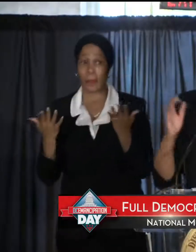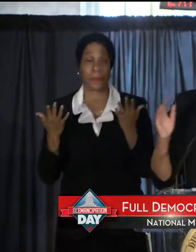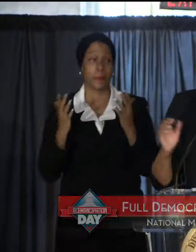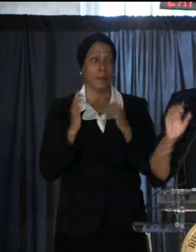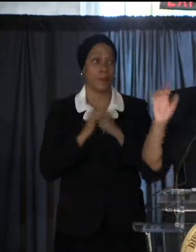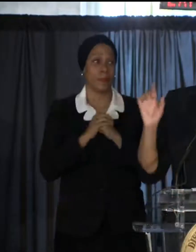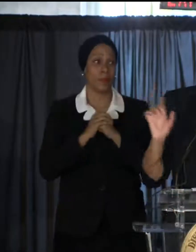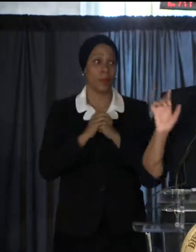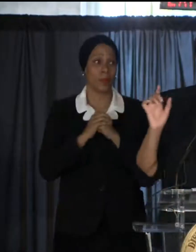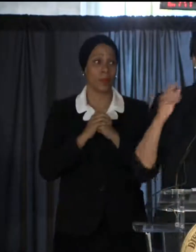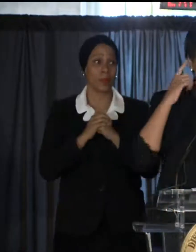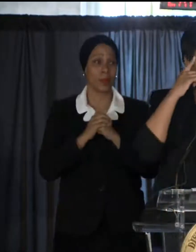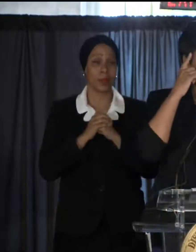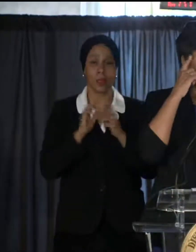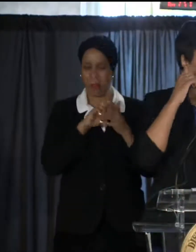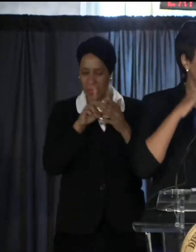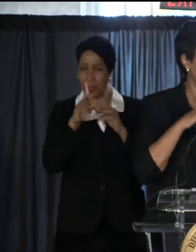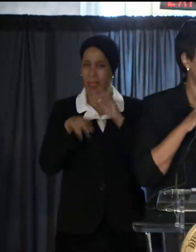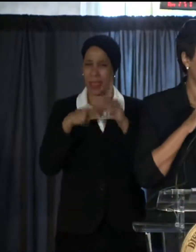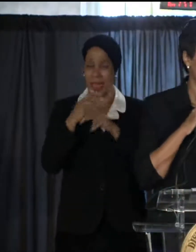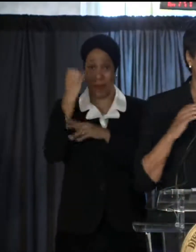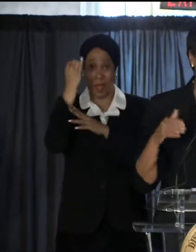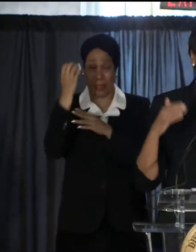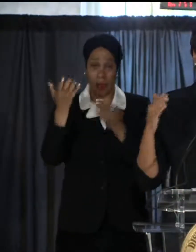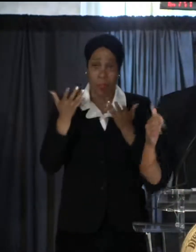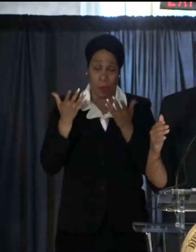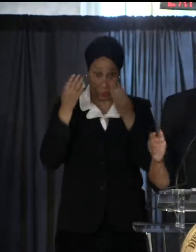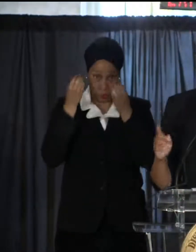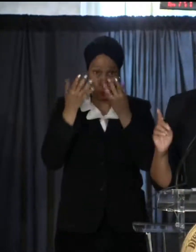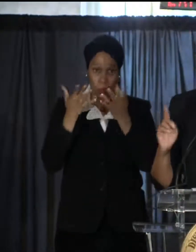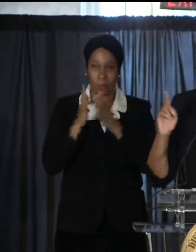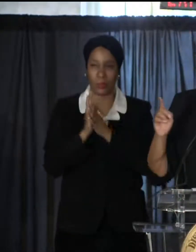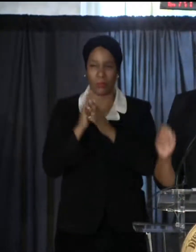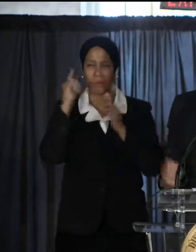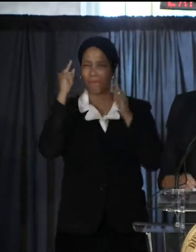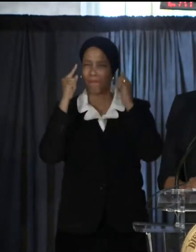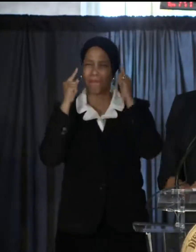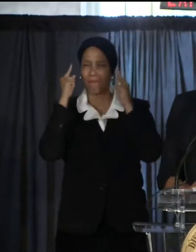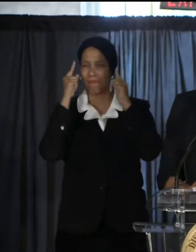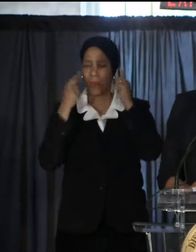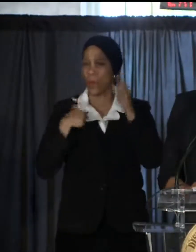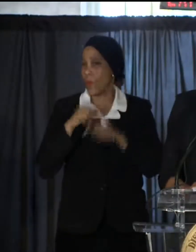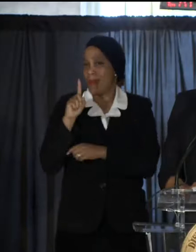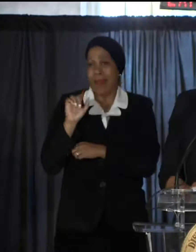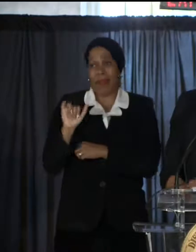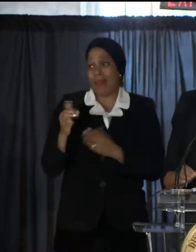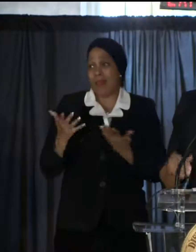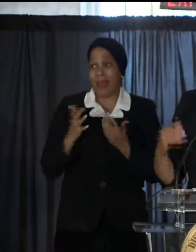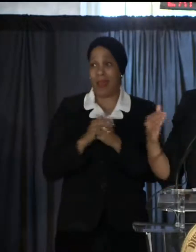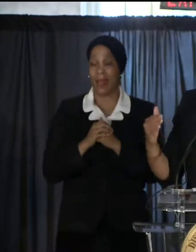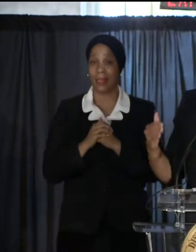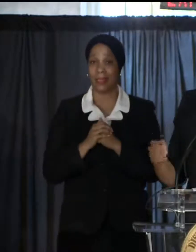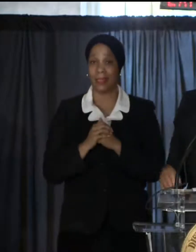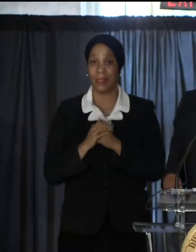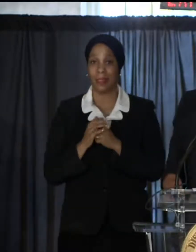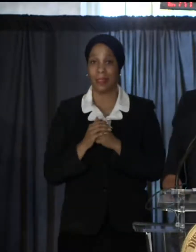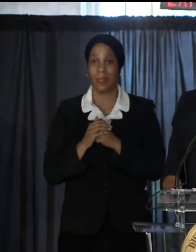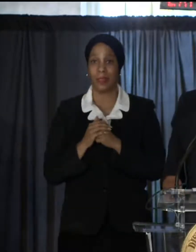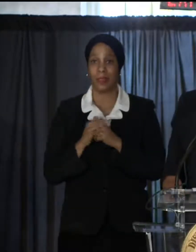SO THESE ARE THE TYPES OF IDEAS THAT I WANT YOU CHURNING BECAUSE THAT IS WHAT WE NEED TO DO TO RAISE OUR PROFILE IN THOSE